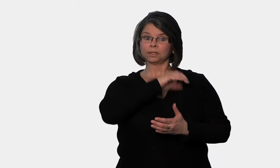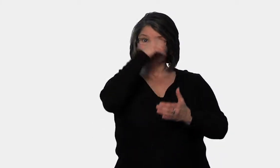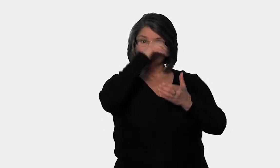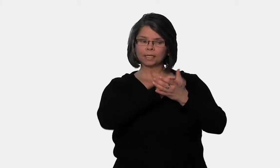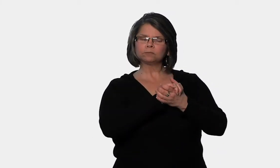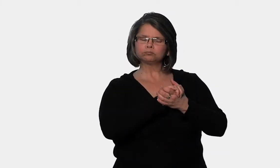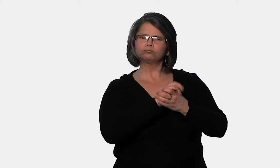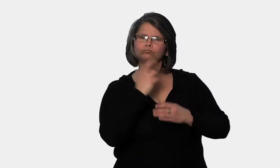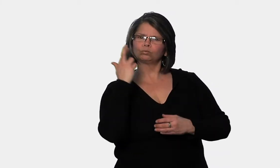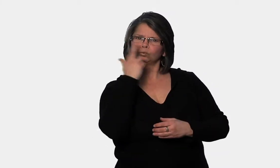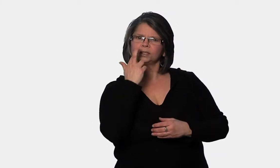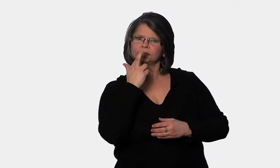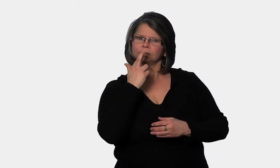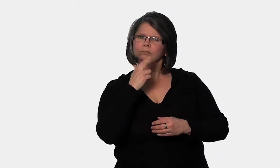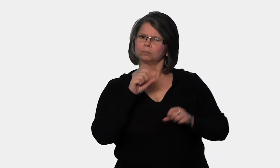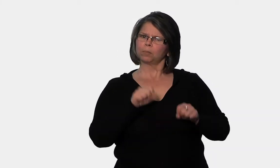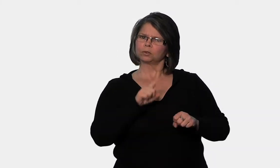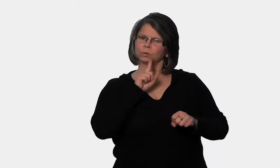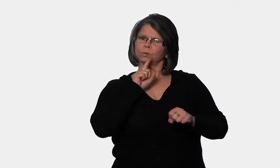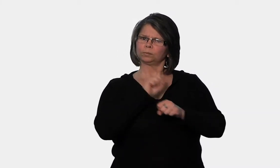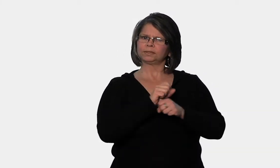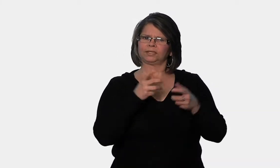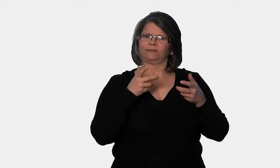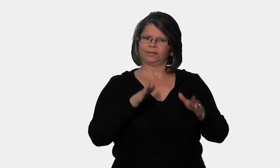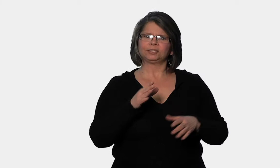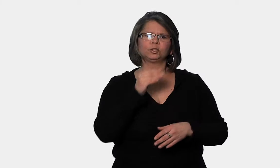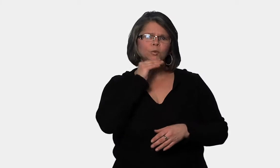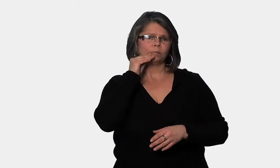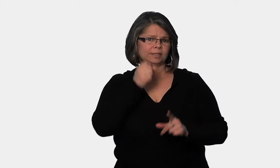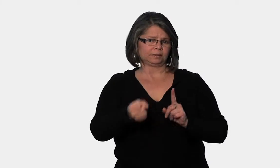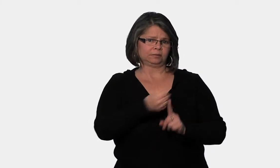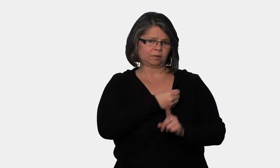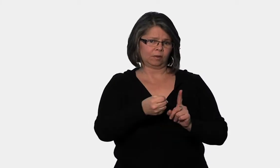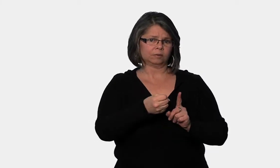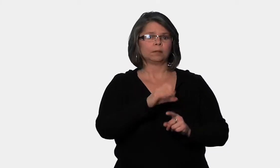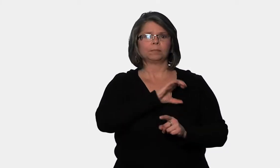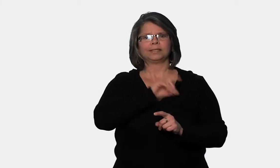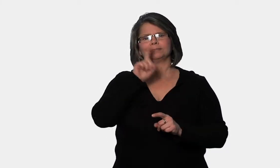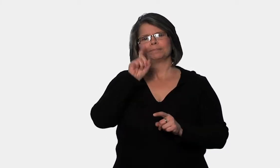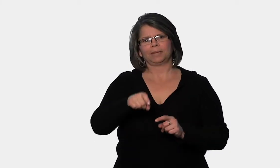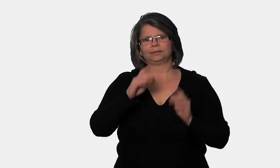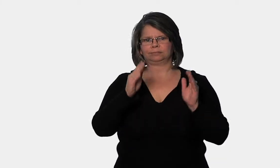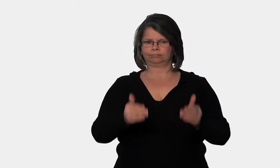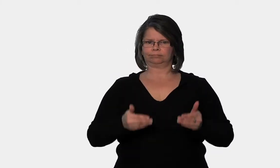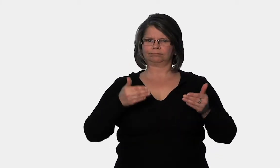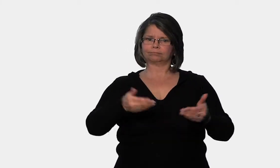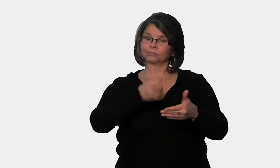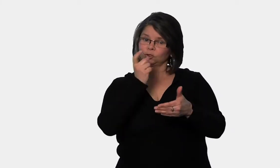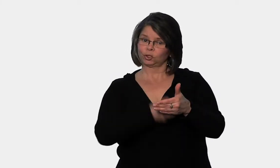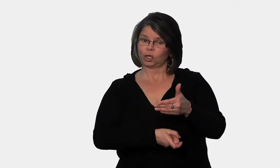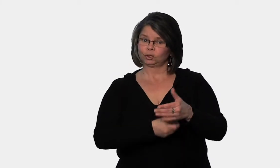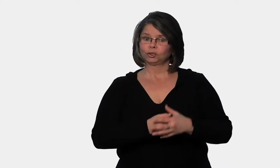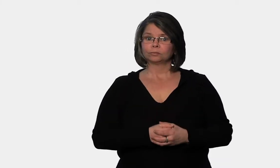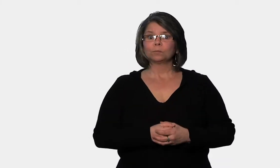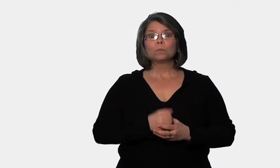Police must lay a charge when they believe, on reasonable and probable grounds, that a domestic assault has occurred.